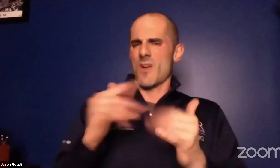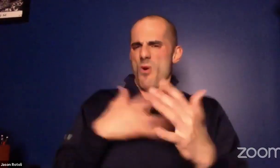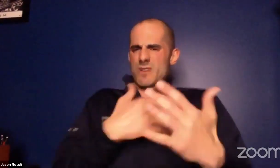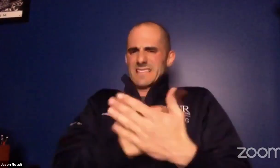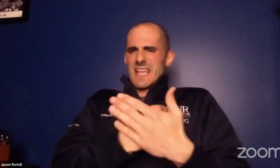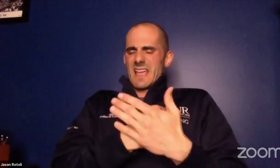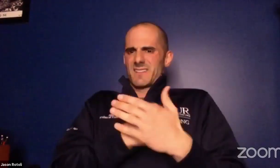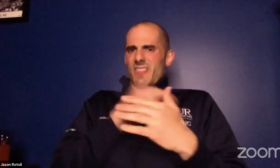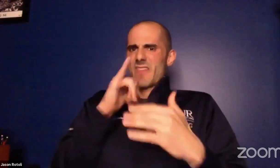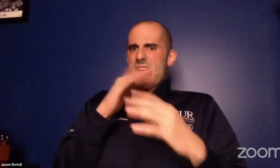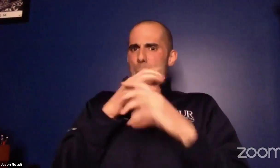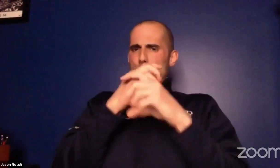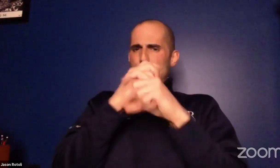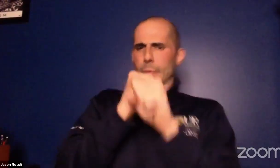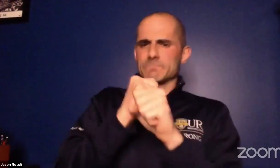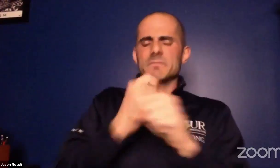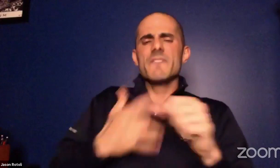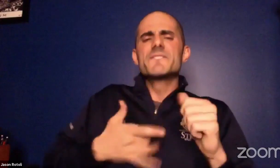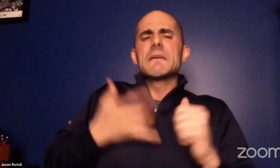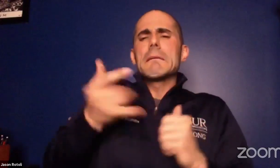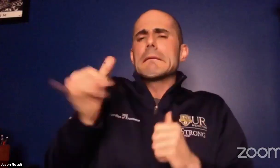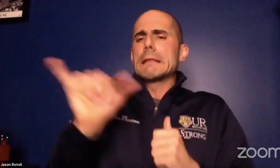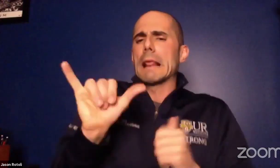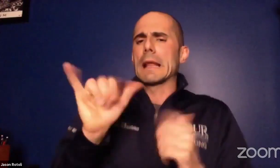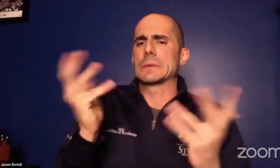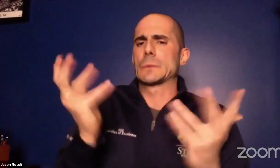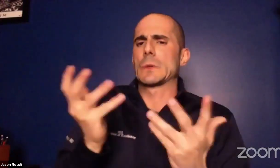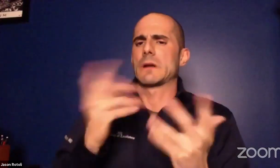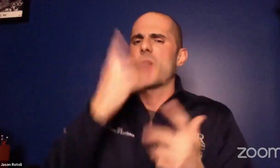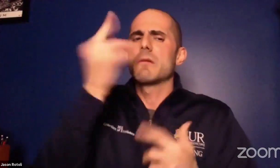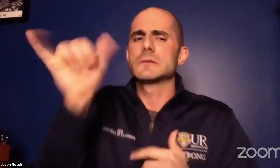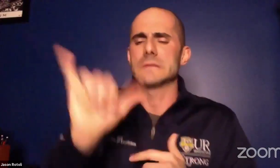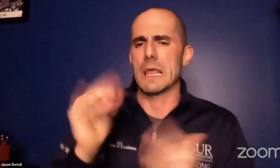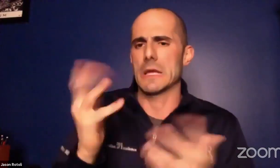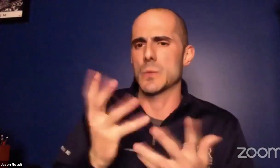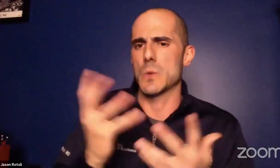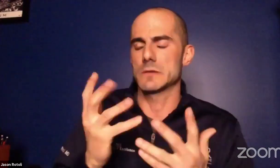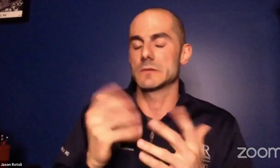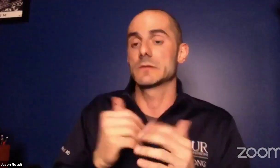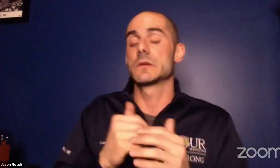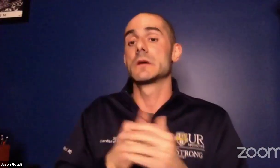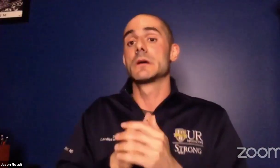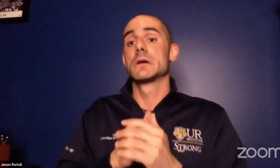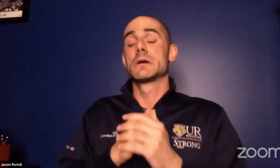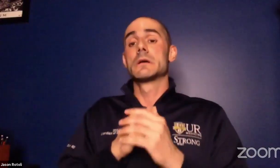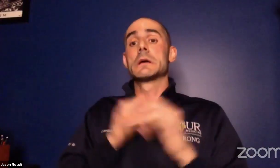and it's very normal. But if you have a heart attack, it means that one of those